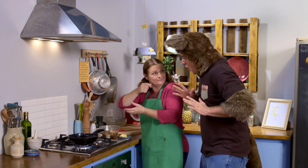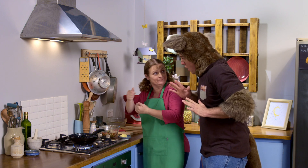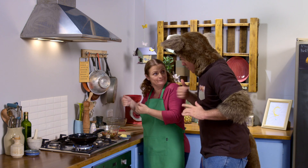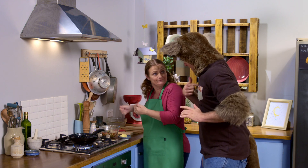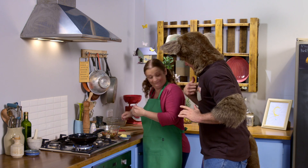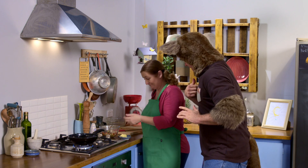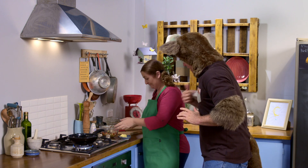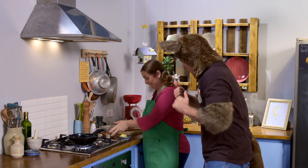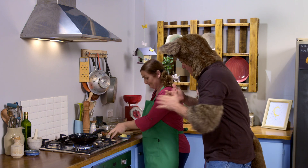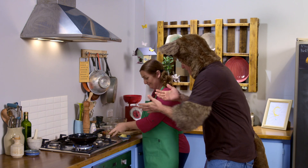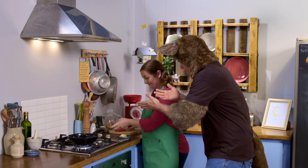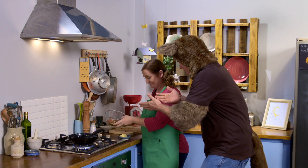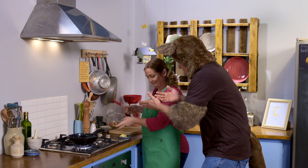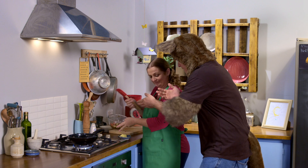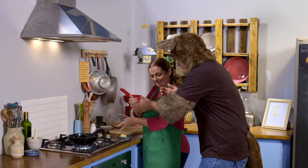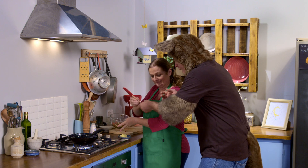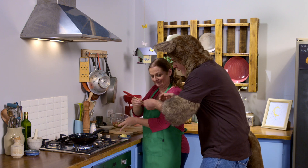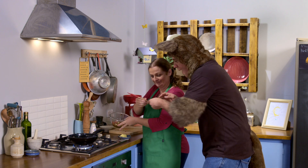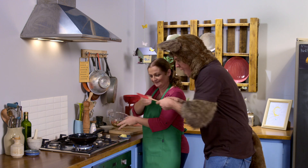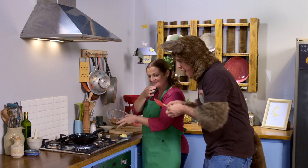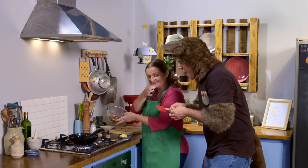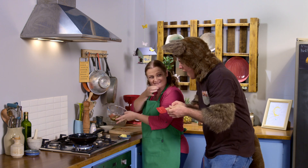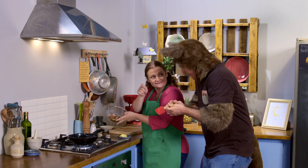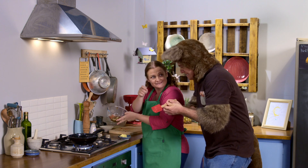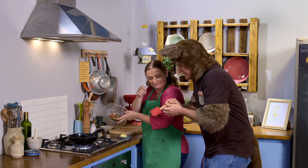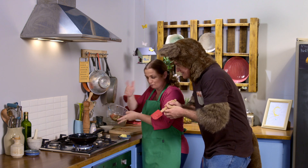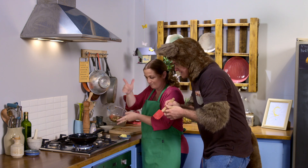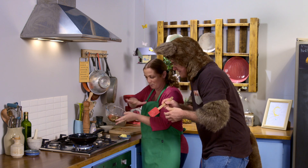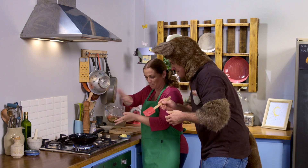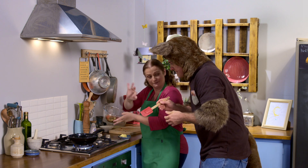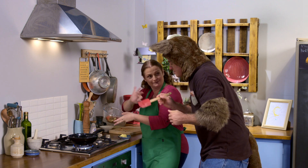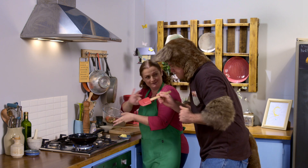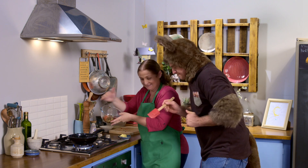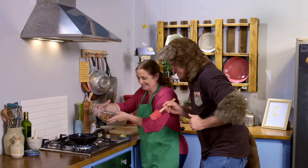Me? OK! Just a little bit. Not all of it.